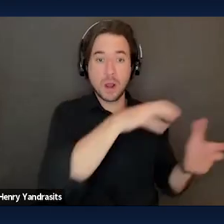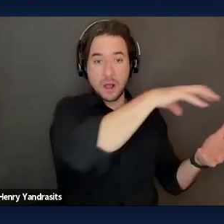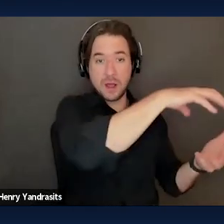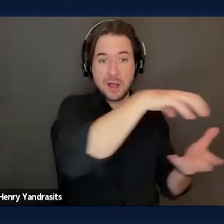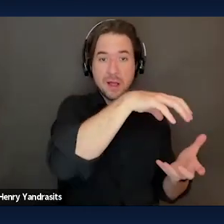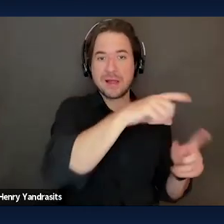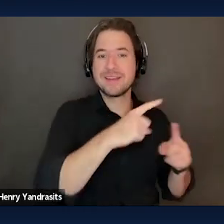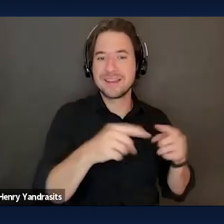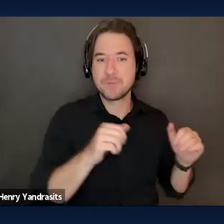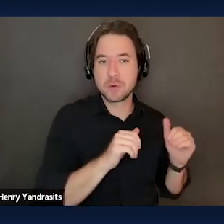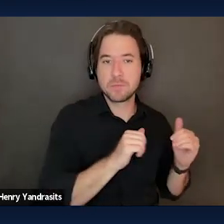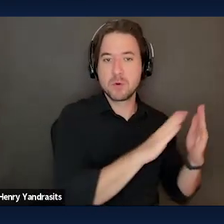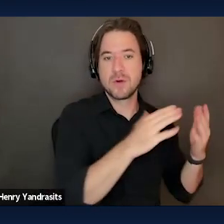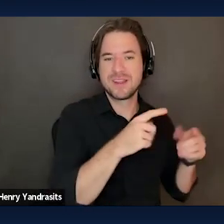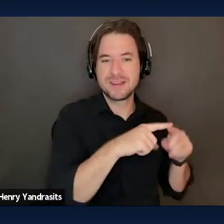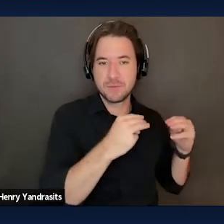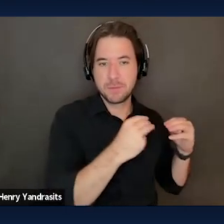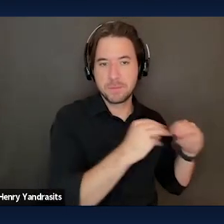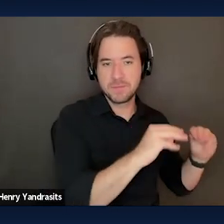And this is where the metaphor of the marble block.